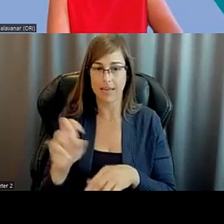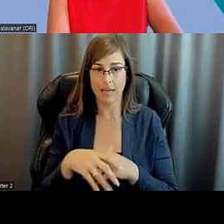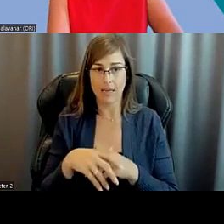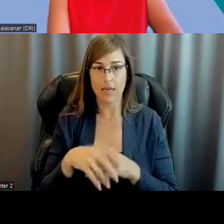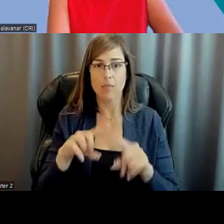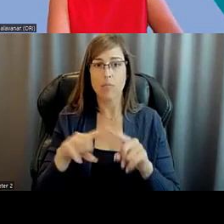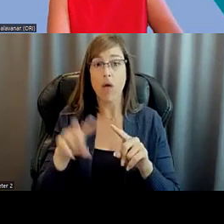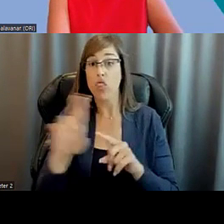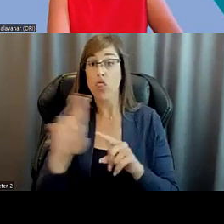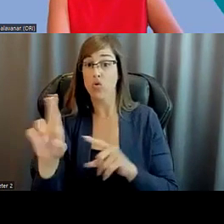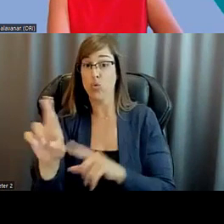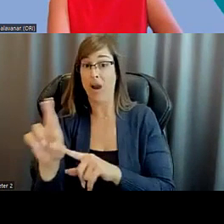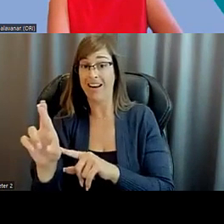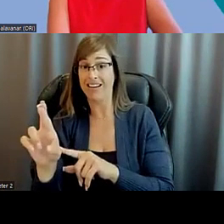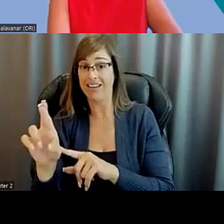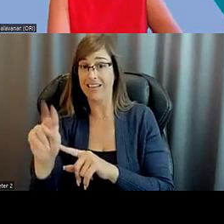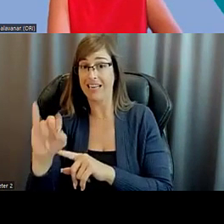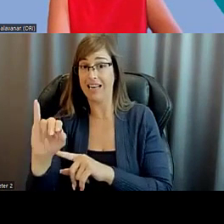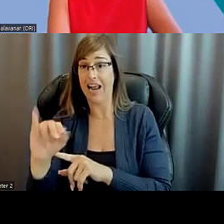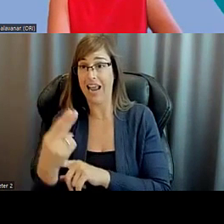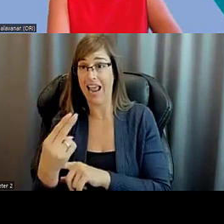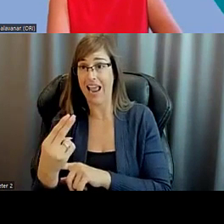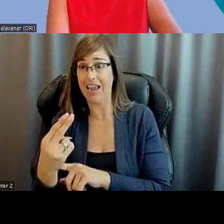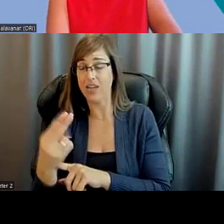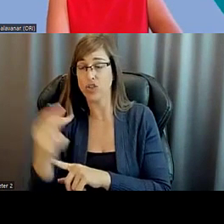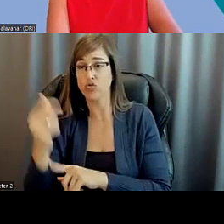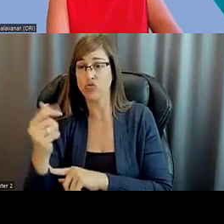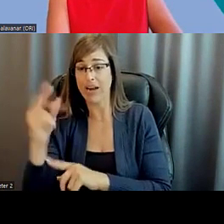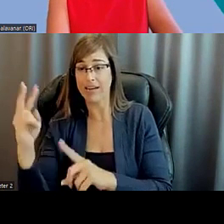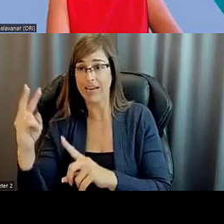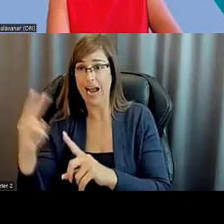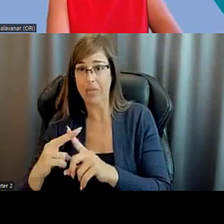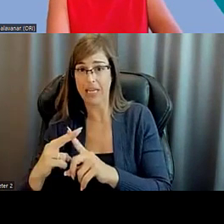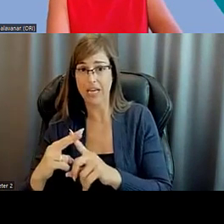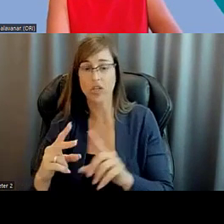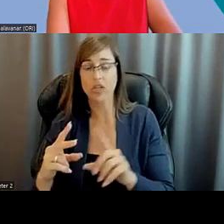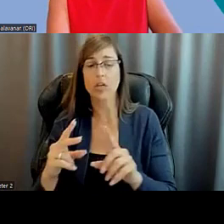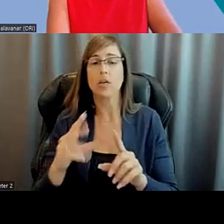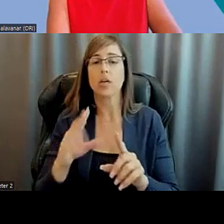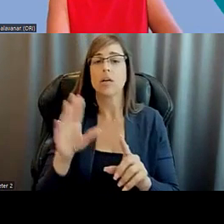is the figure in NIH grant application. They are supposed to ..